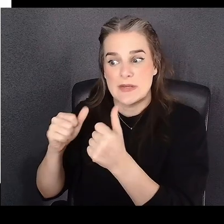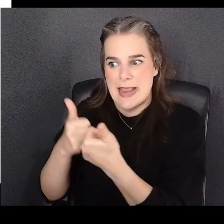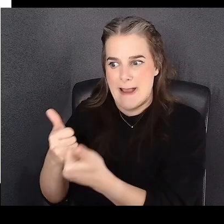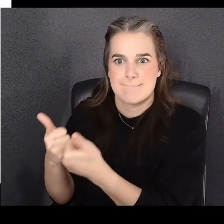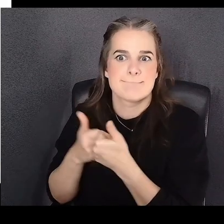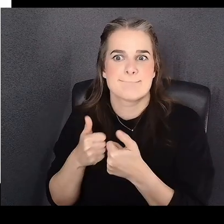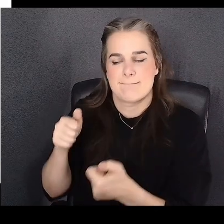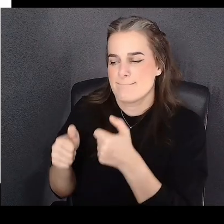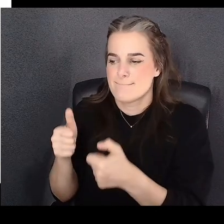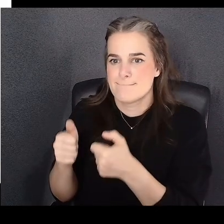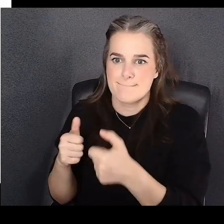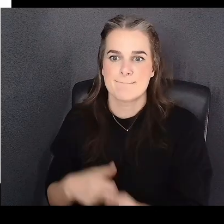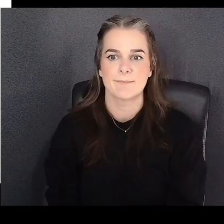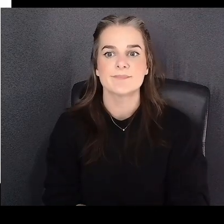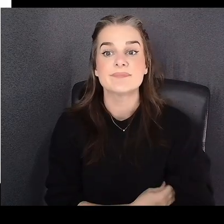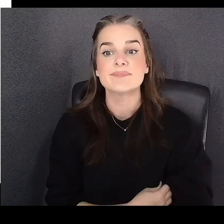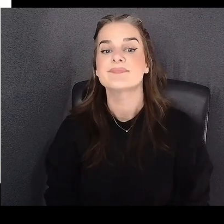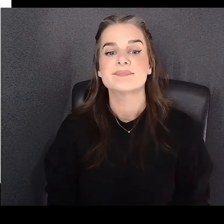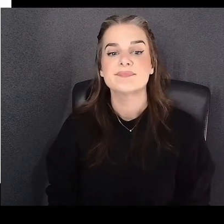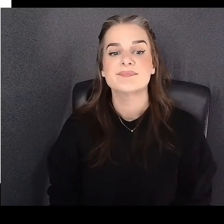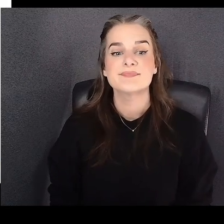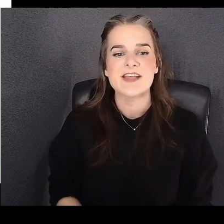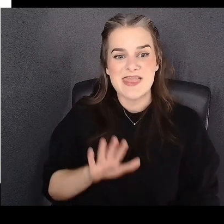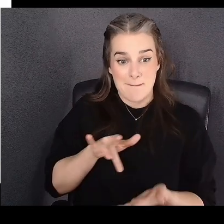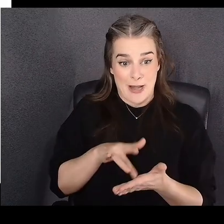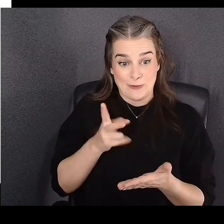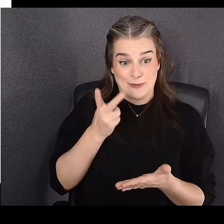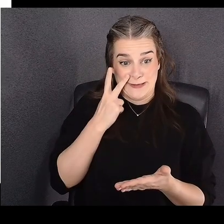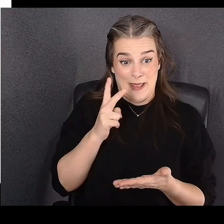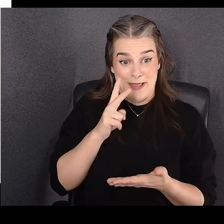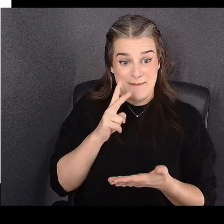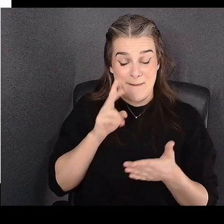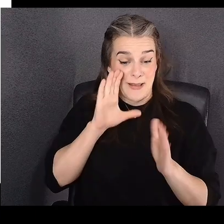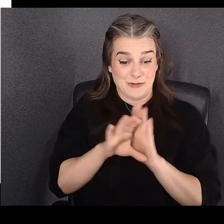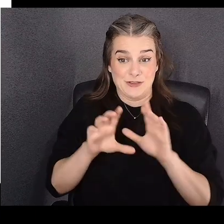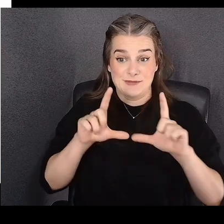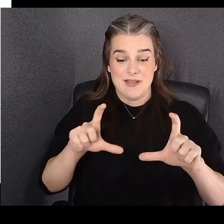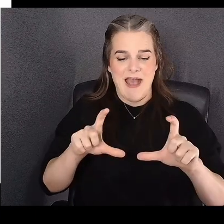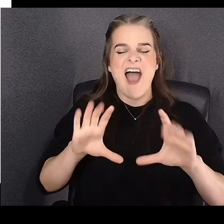The middle picture is a class that we held with Philadelphia Senior Center.